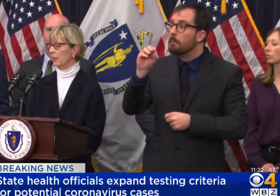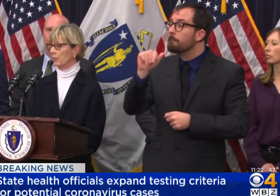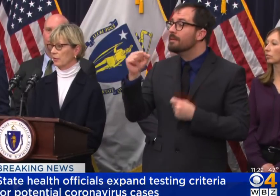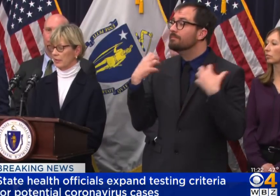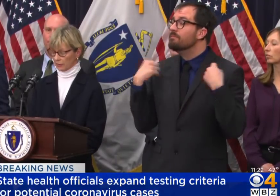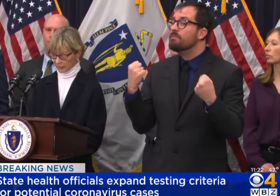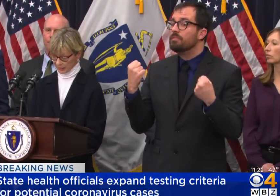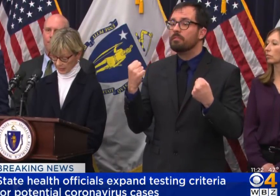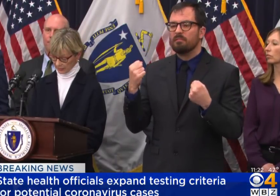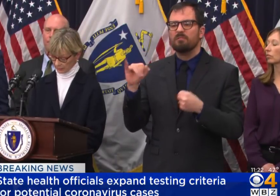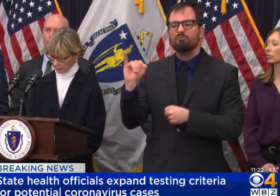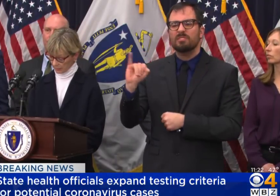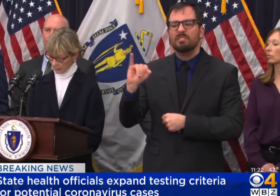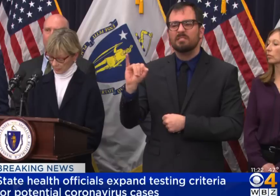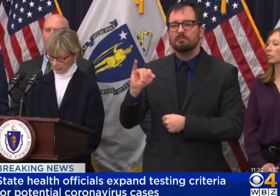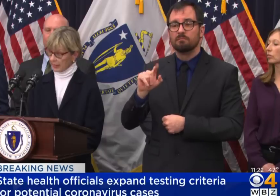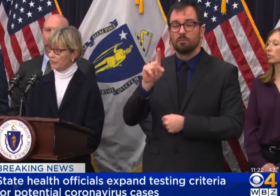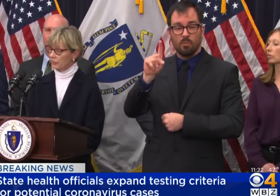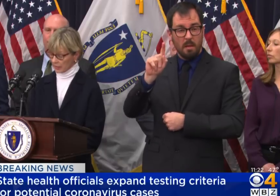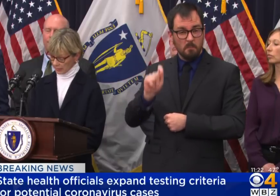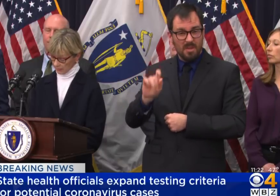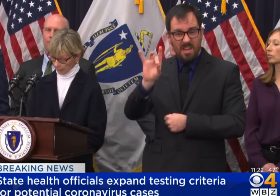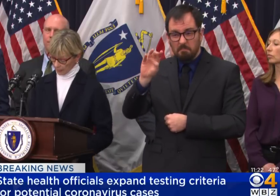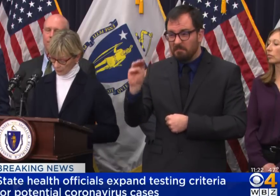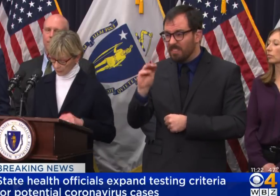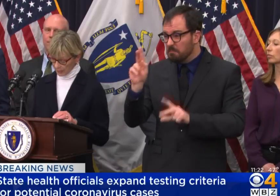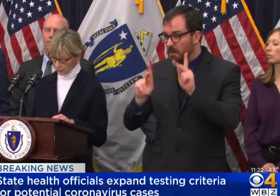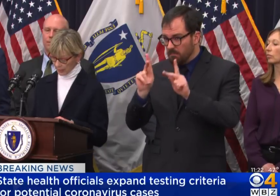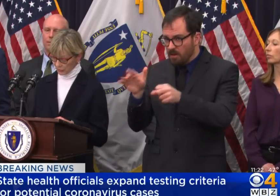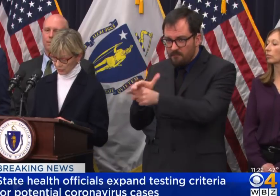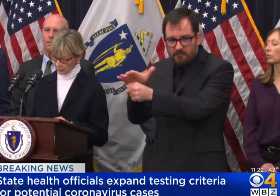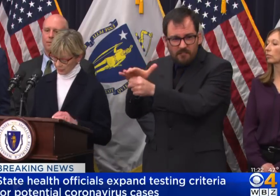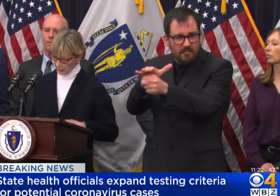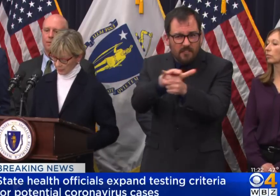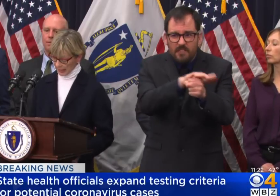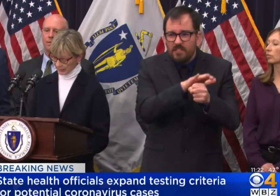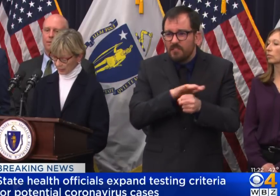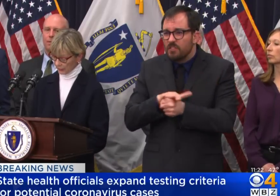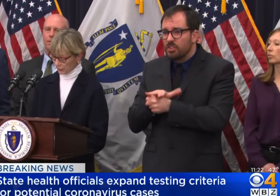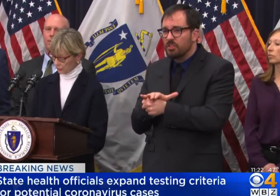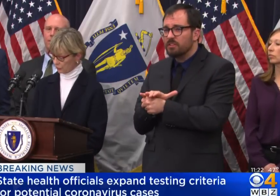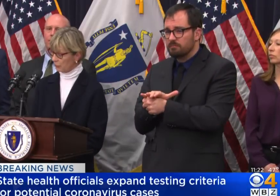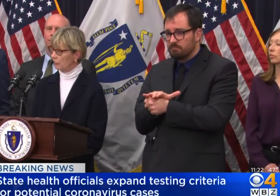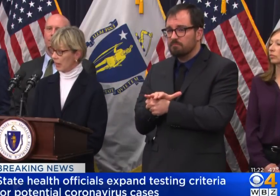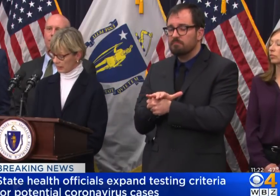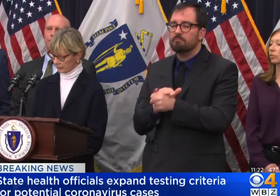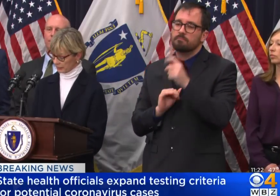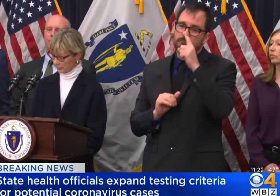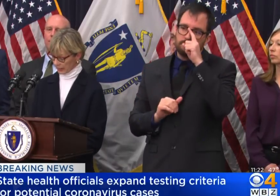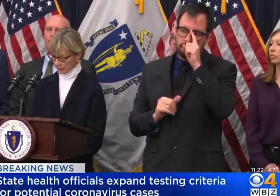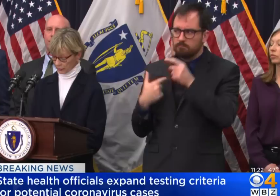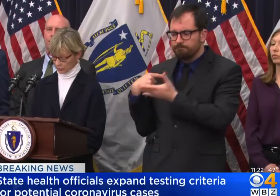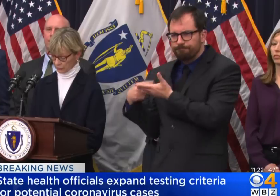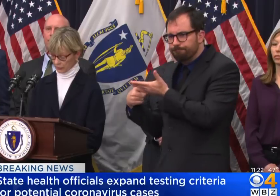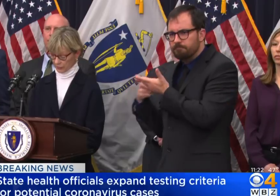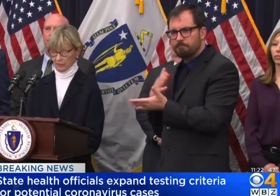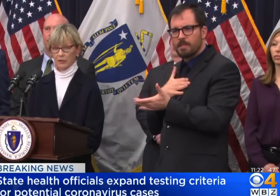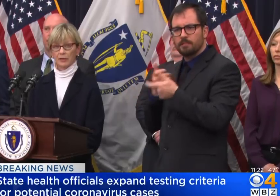HEALTH. AS YOU ALL KNOW, MASS HEALTH IS THE PUBLIC INSURANCE PROGRAM FOR ABOUT 1.8 MILLION PEOPLE IN OUR